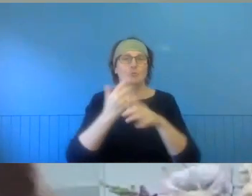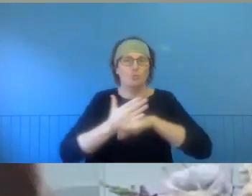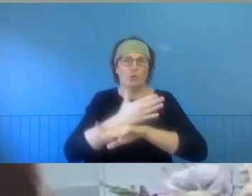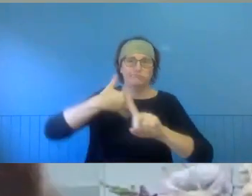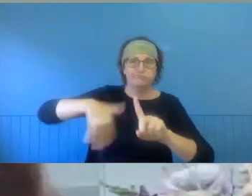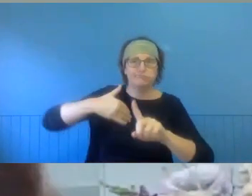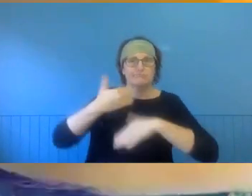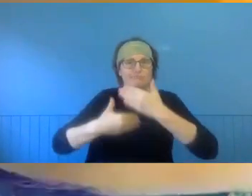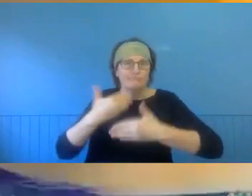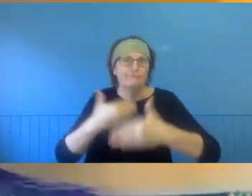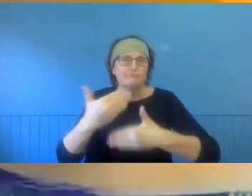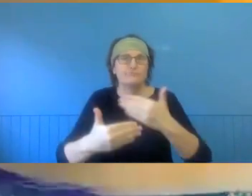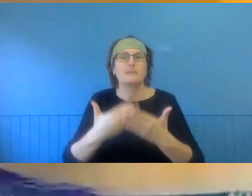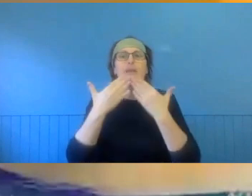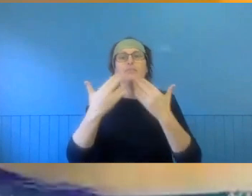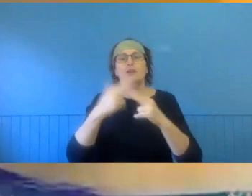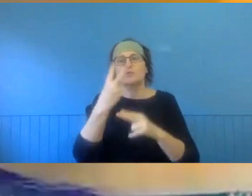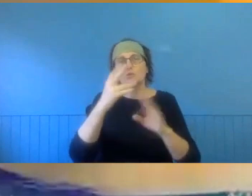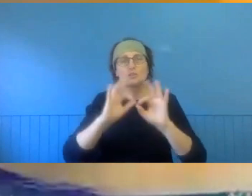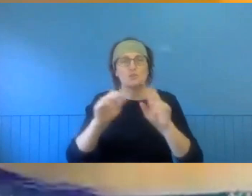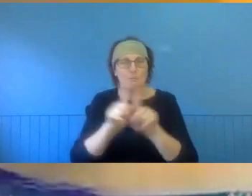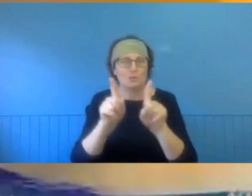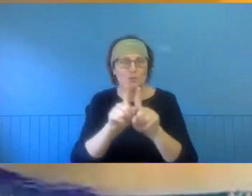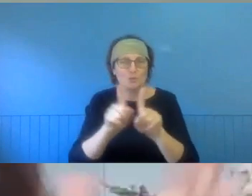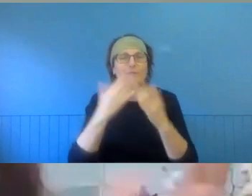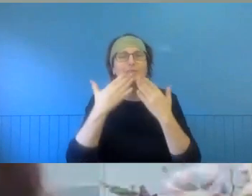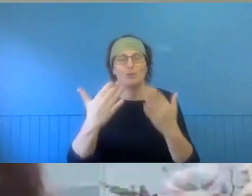to the Auslan interpreters as well. >> TERRI JANKE: Yes, thank you. (End of session.) Thank you for using Ericsson's Live Remote Captioning Service.